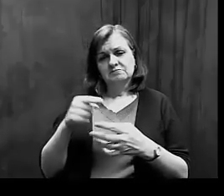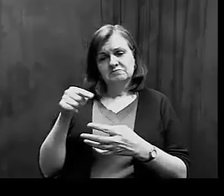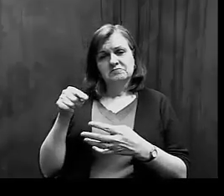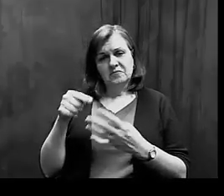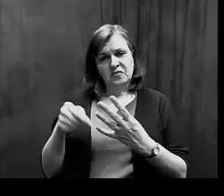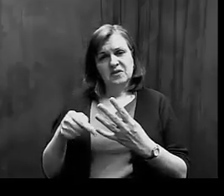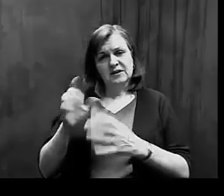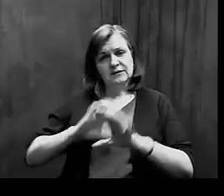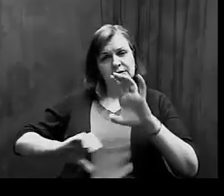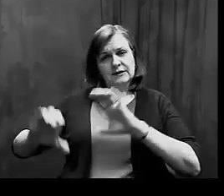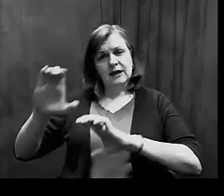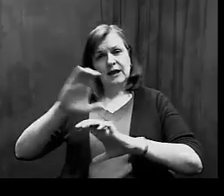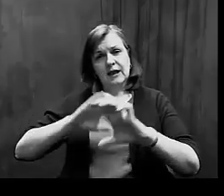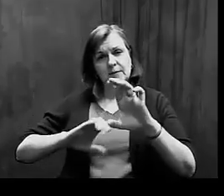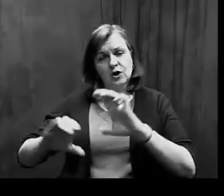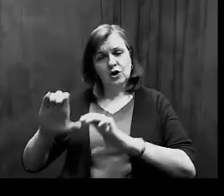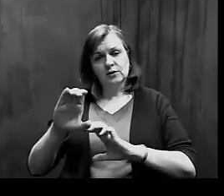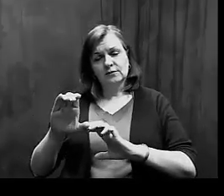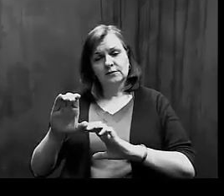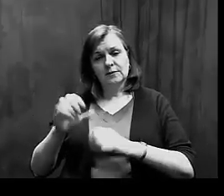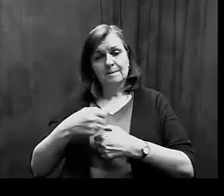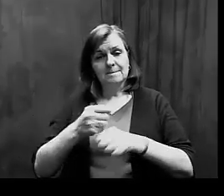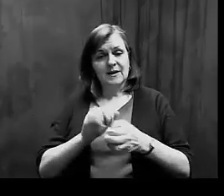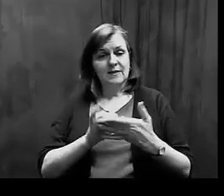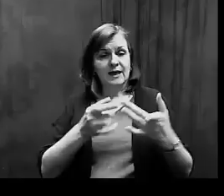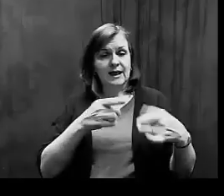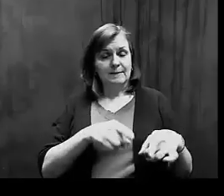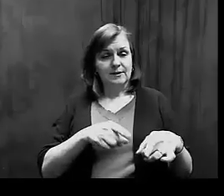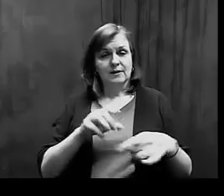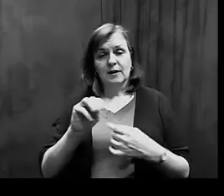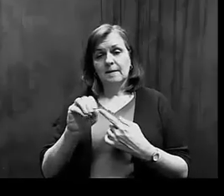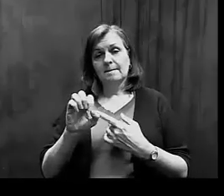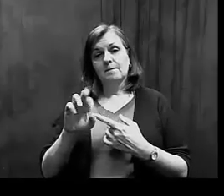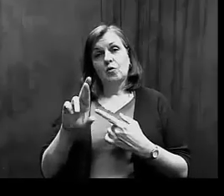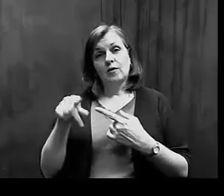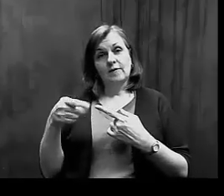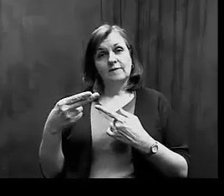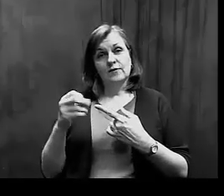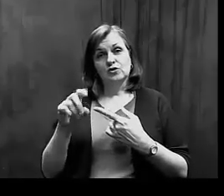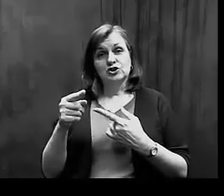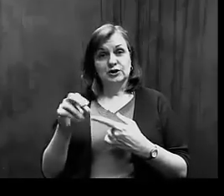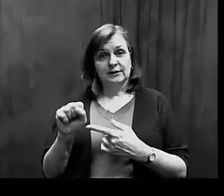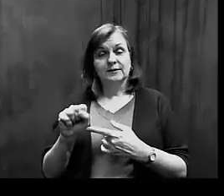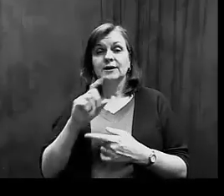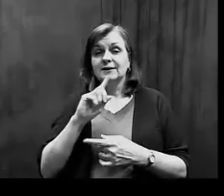particular chemical compounds to make those changes occur morphogens are a particular group